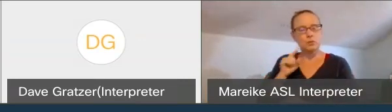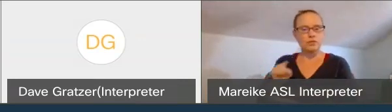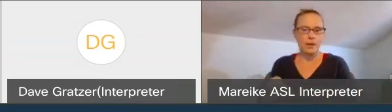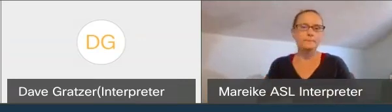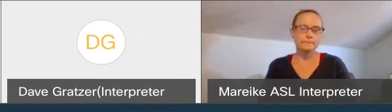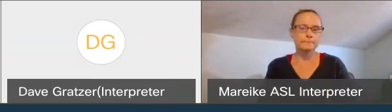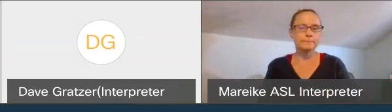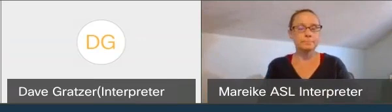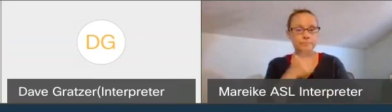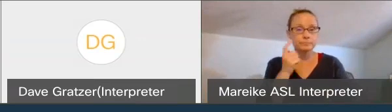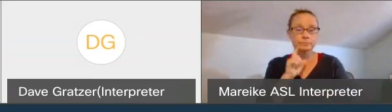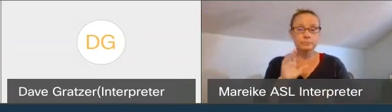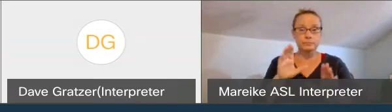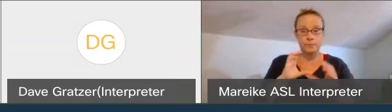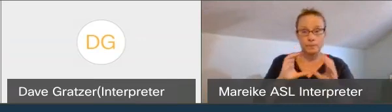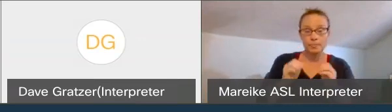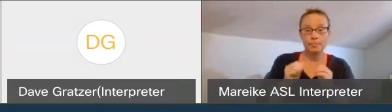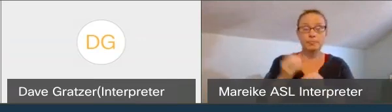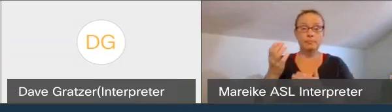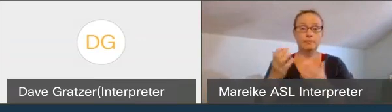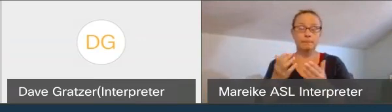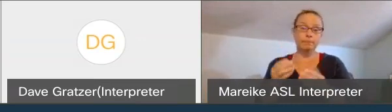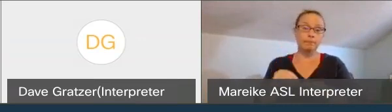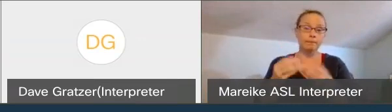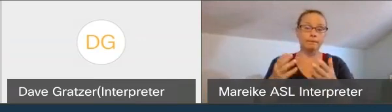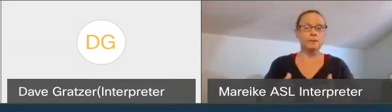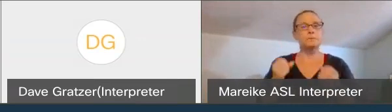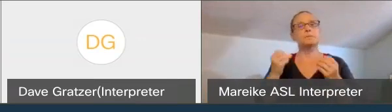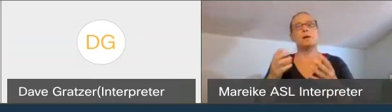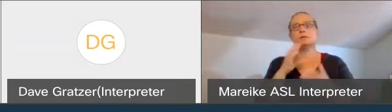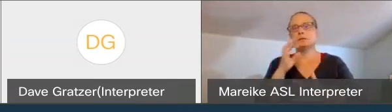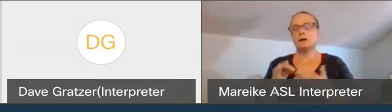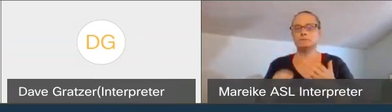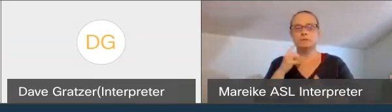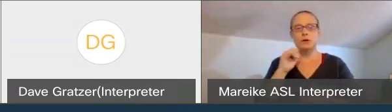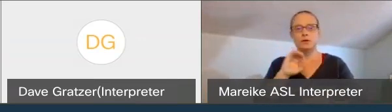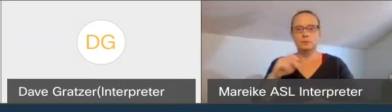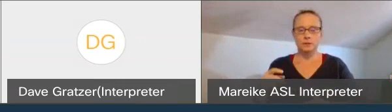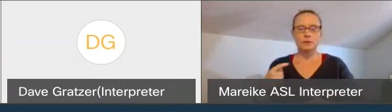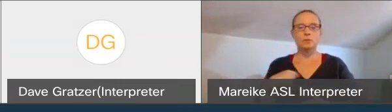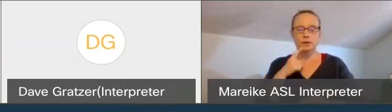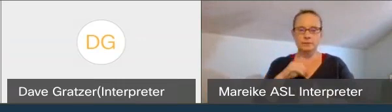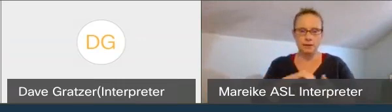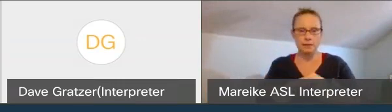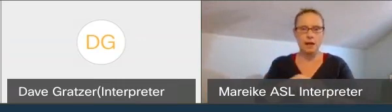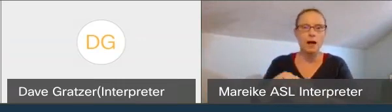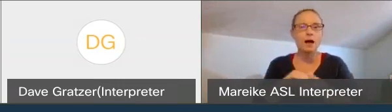Due to our great communication with service providers, there are multiple options for IOP. We have aligned with-- we have aligned groups with MAAP